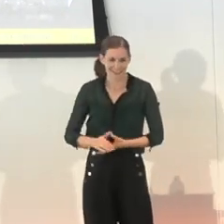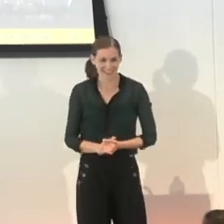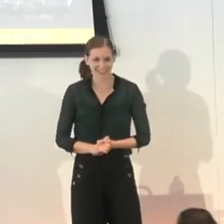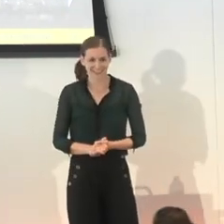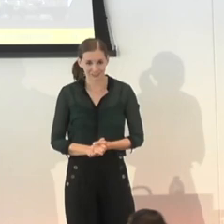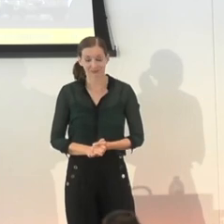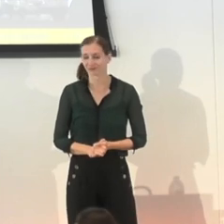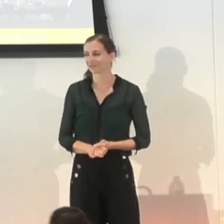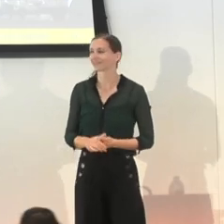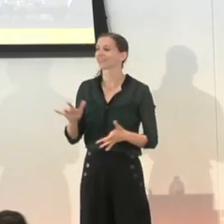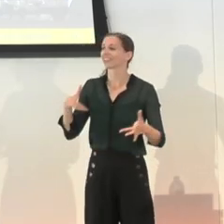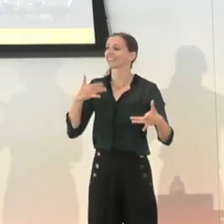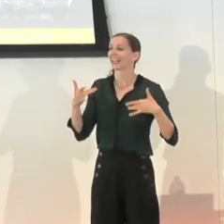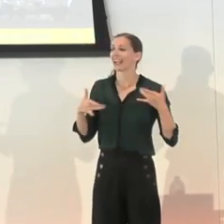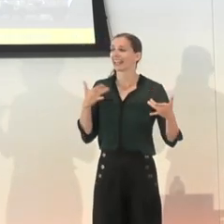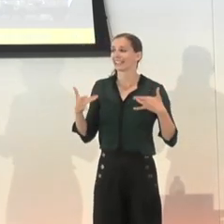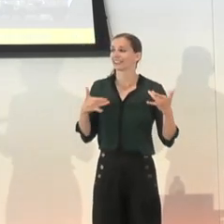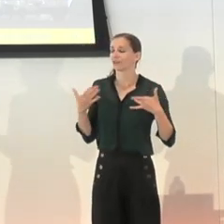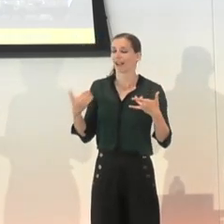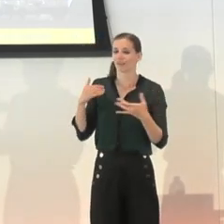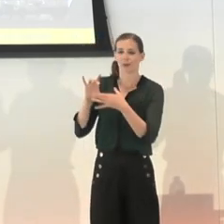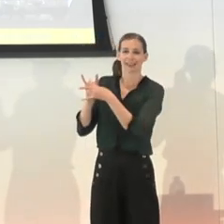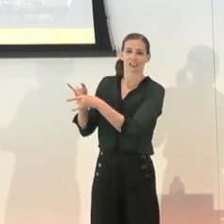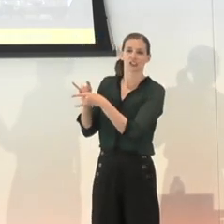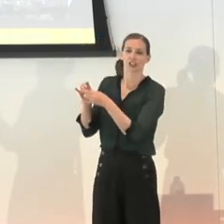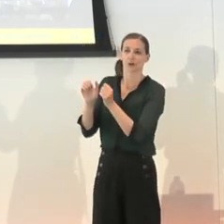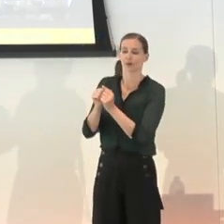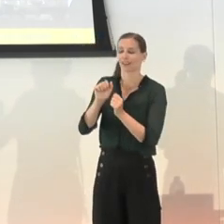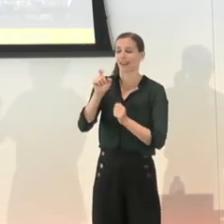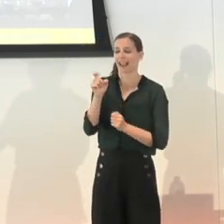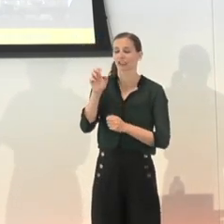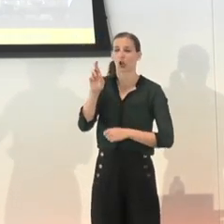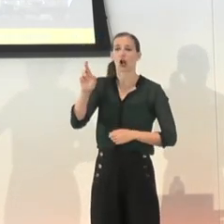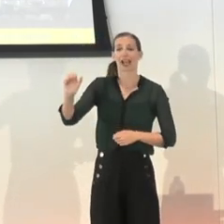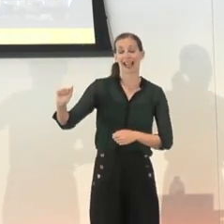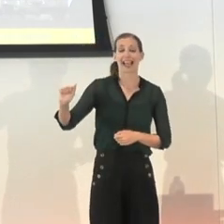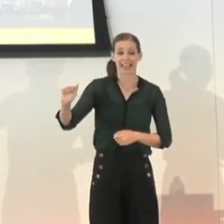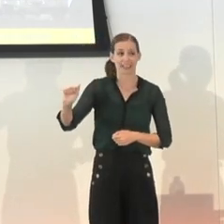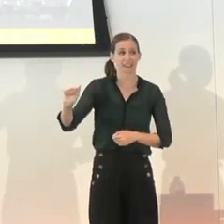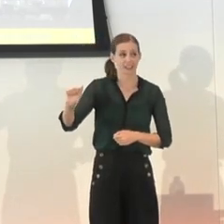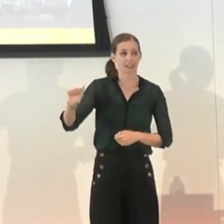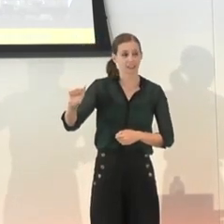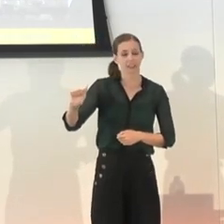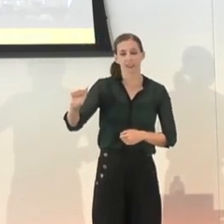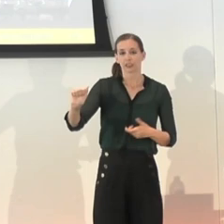we are excited to have the relationship with XR I have some sort, so at least to talk because